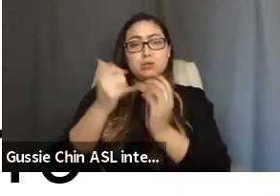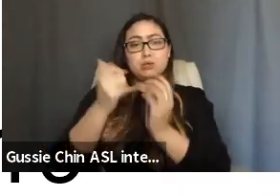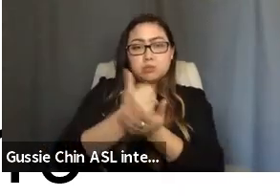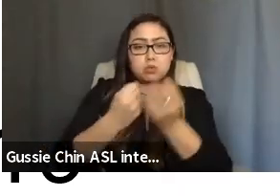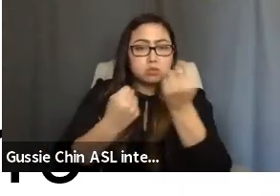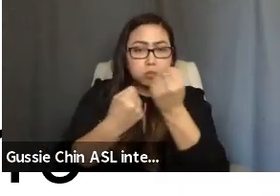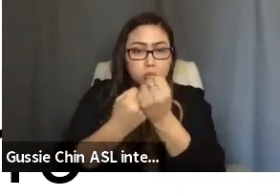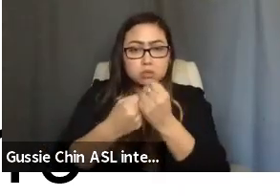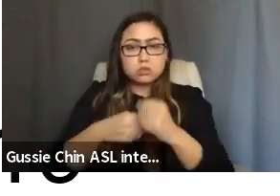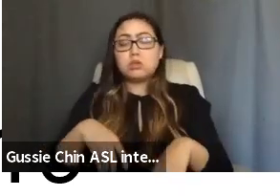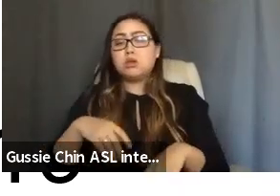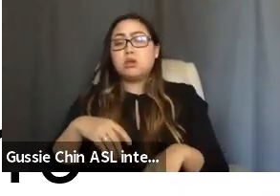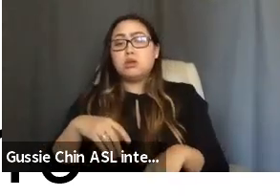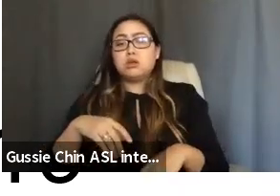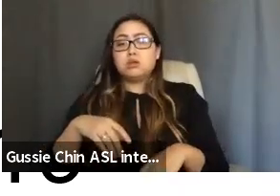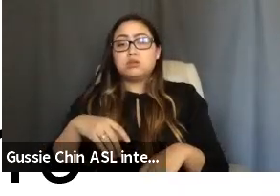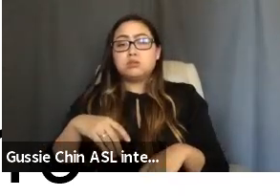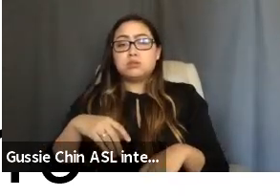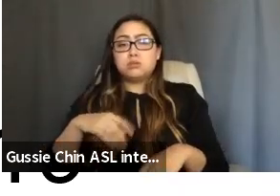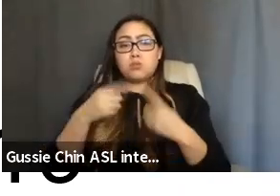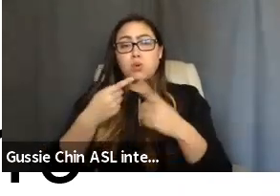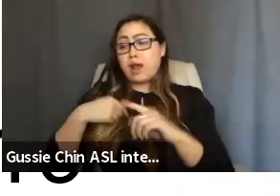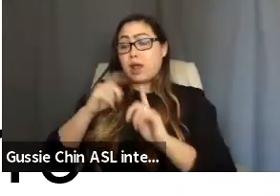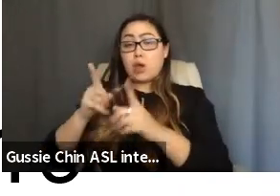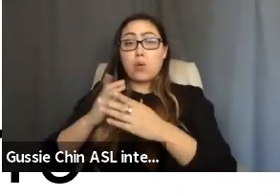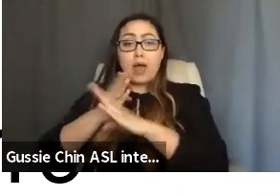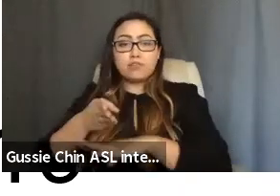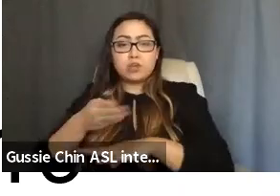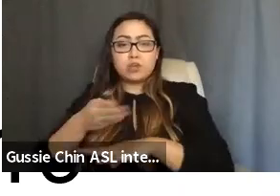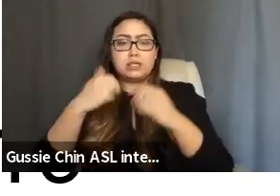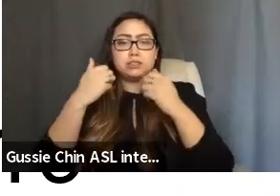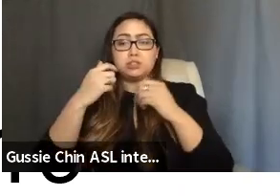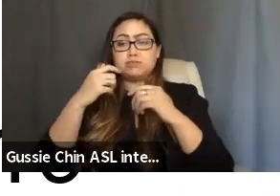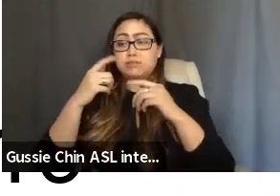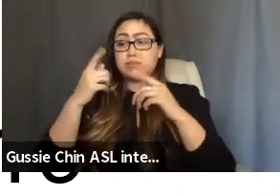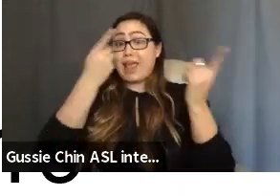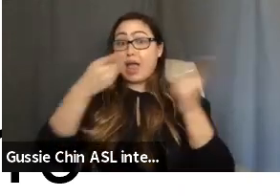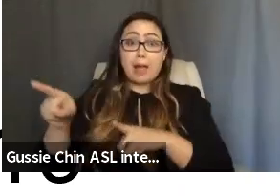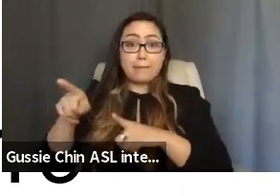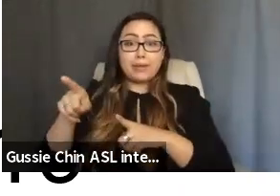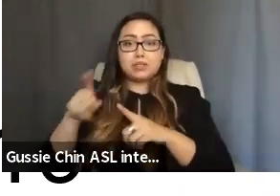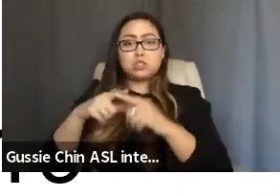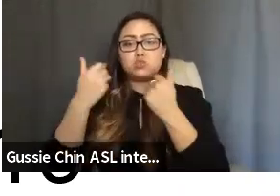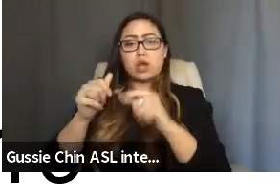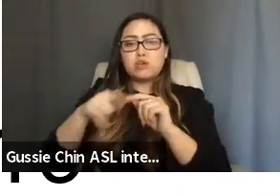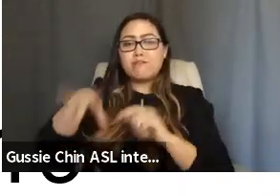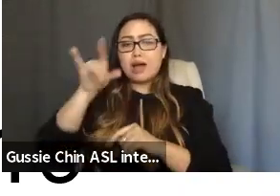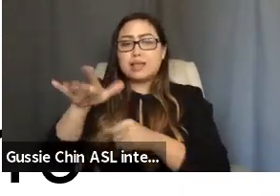of those local resources, community outreach, as well as emergency response interpreters.